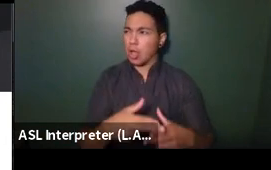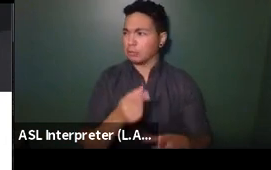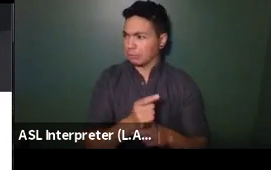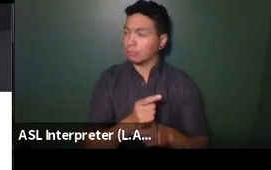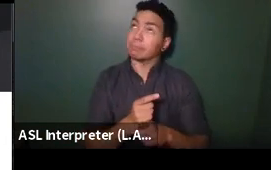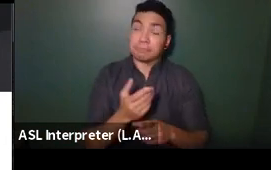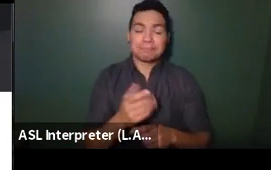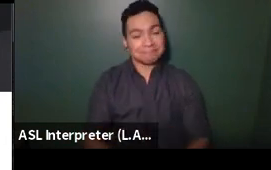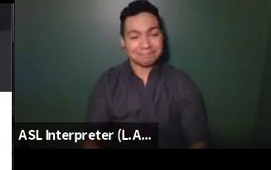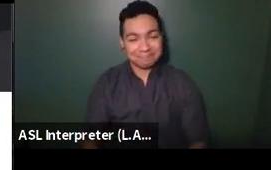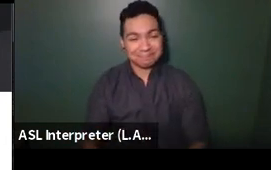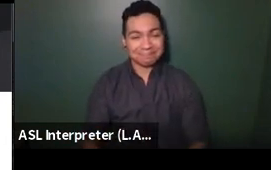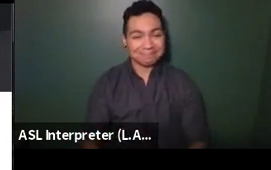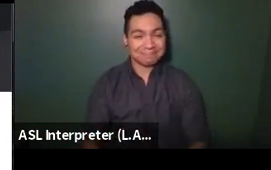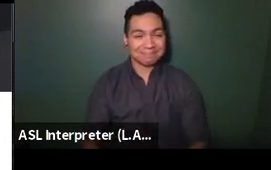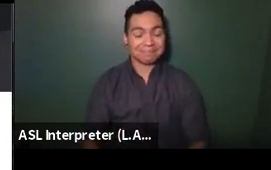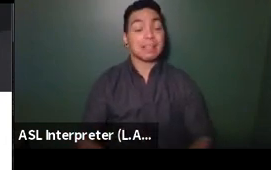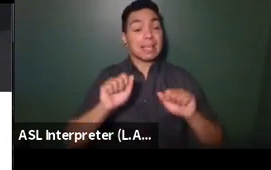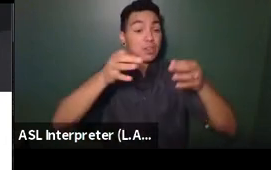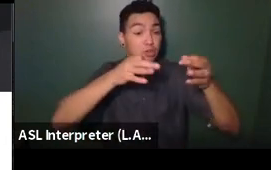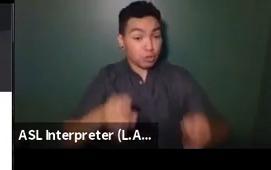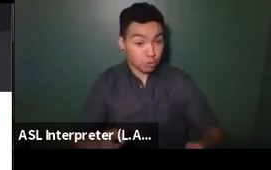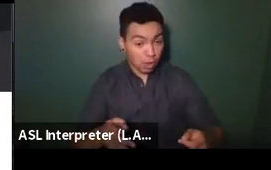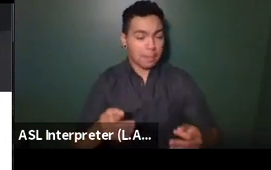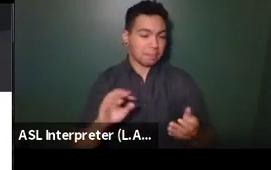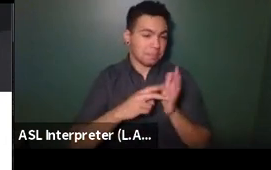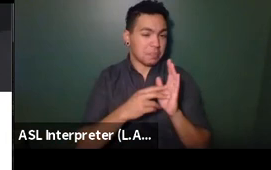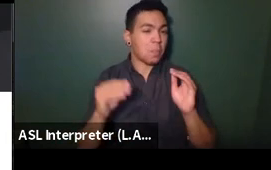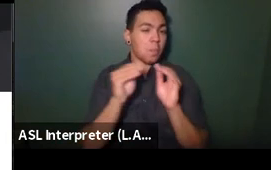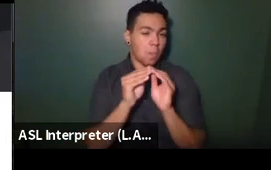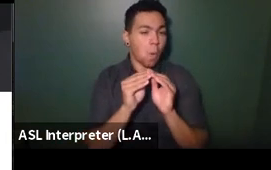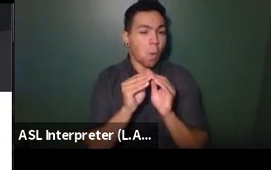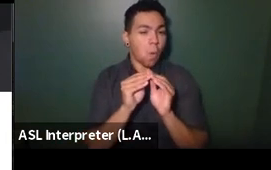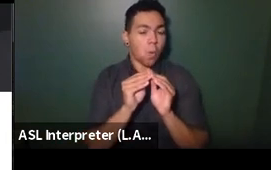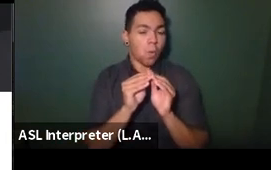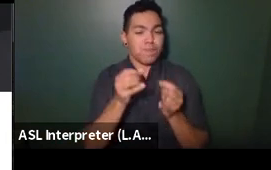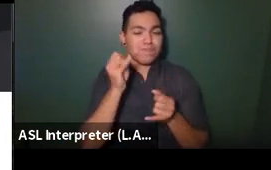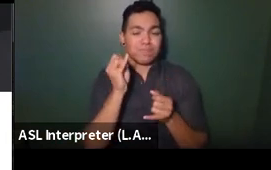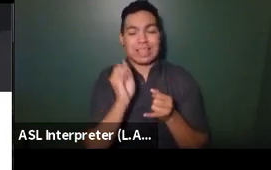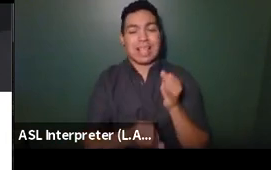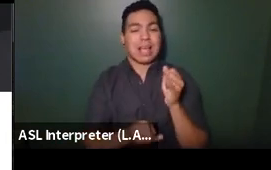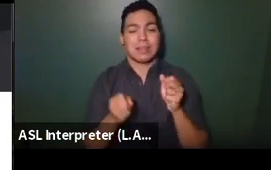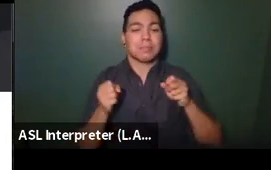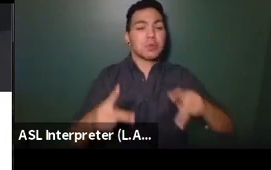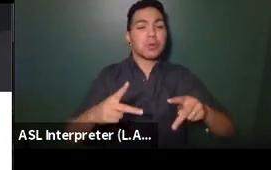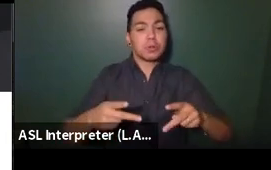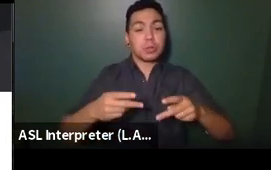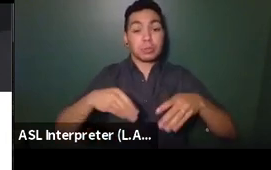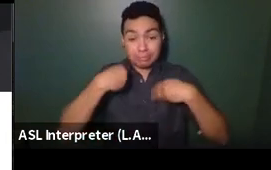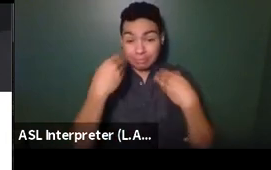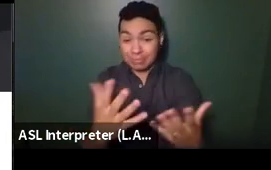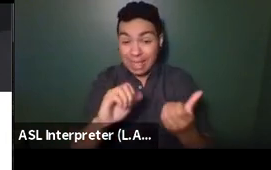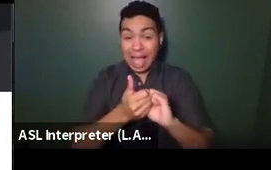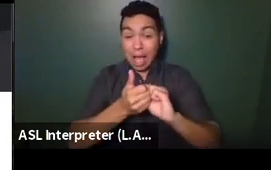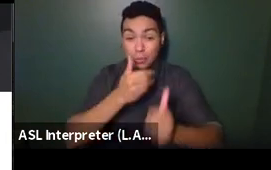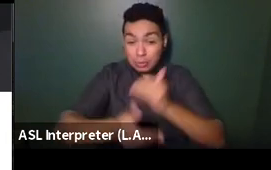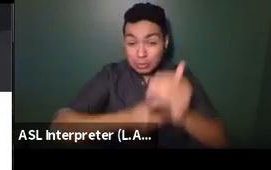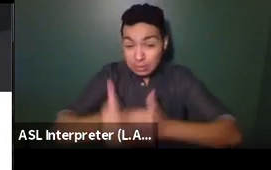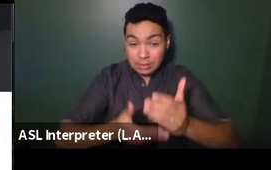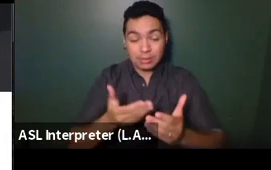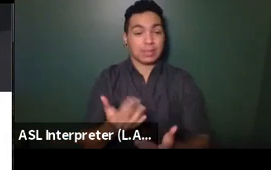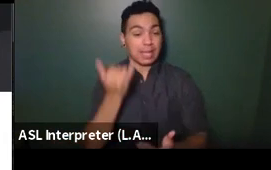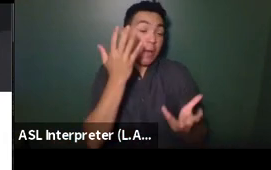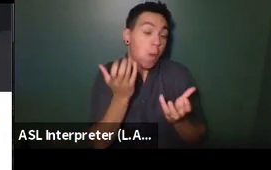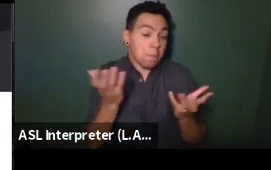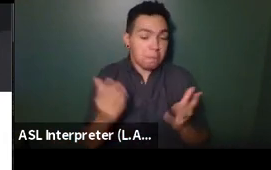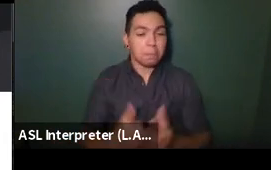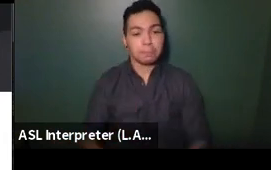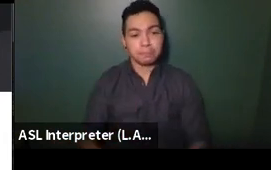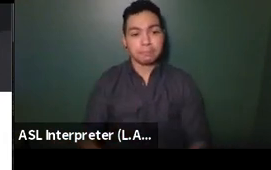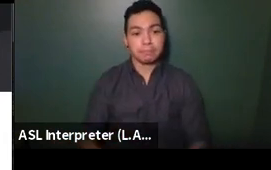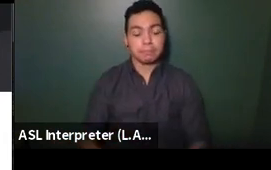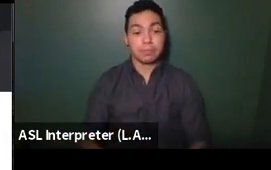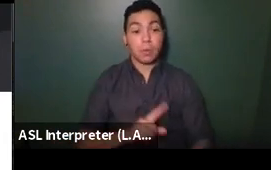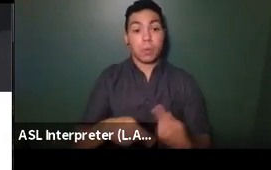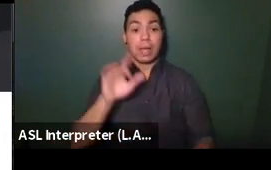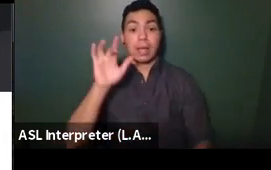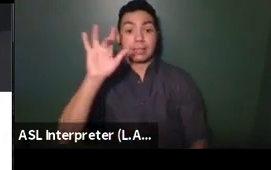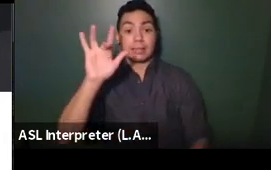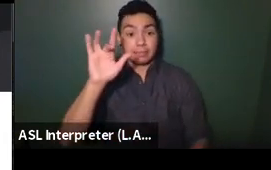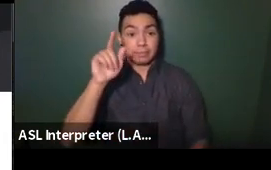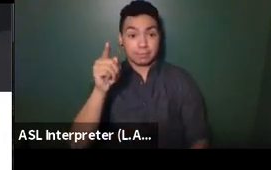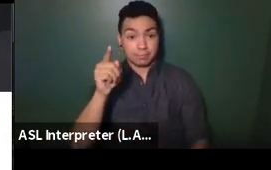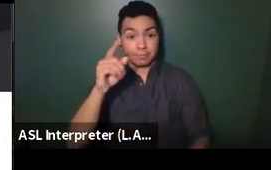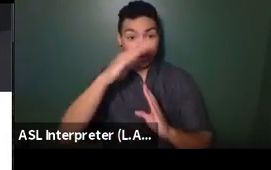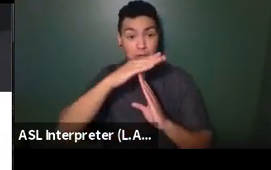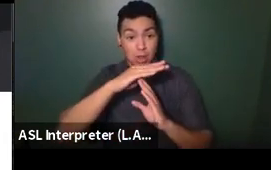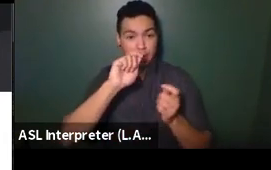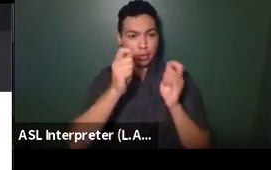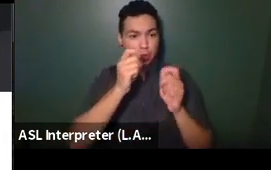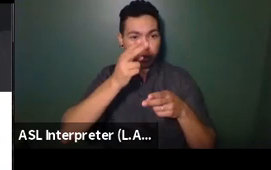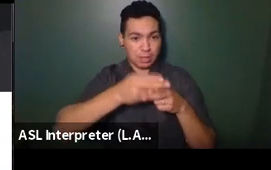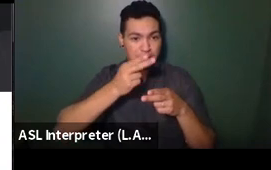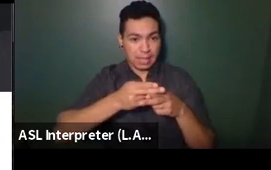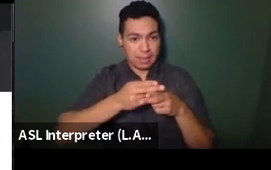Katherine Livick - ESD 112: I have the option to describe the Forum, which would be another kind of last opportunity for me to give students some direction on how to do this if I wanted to. And when I click up here I can name the quiz itself.